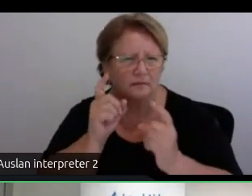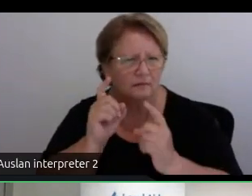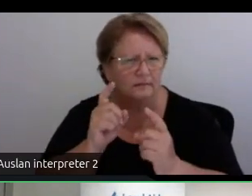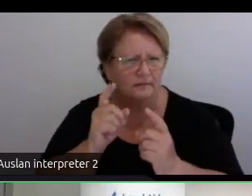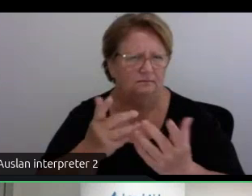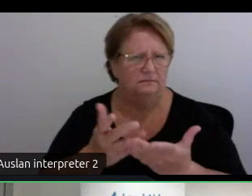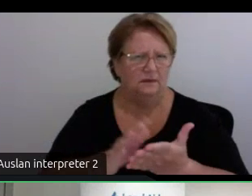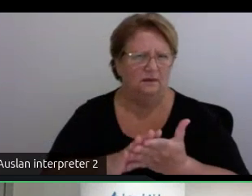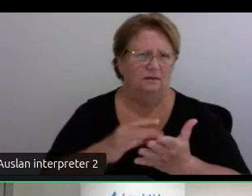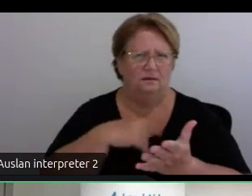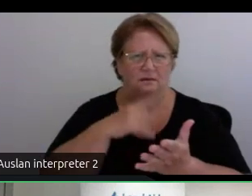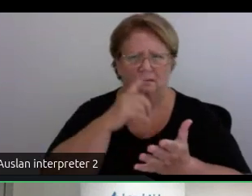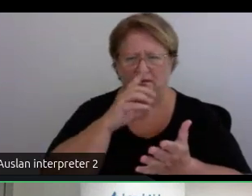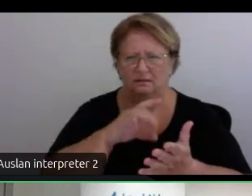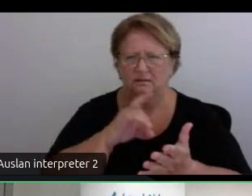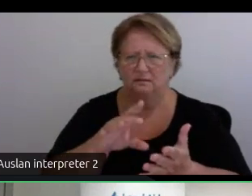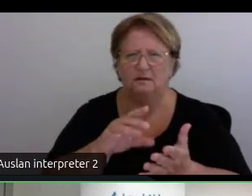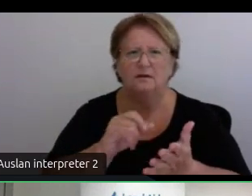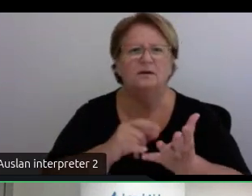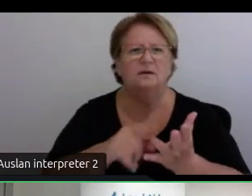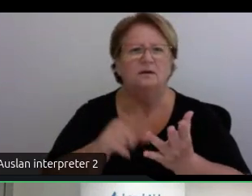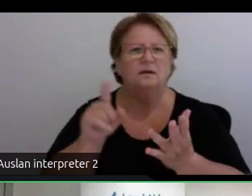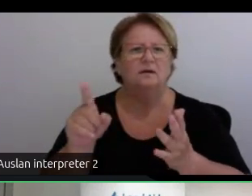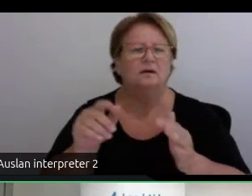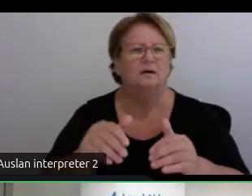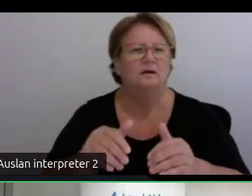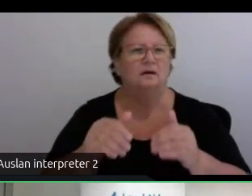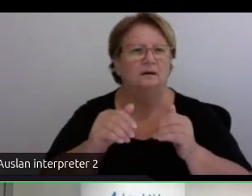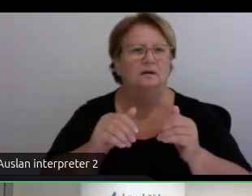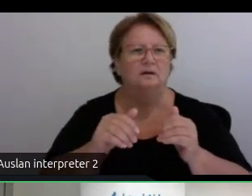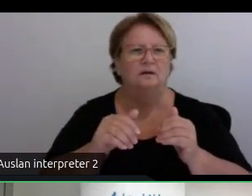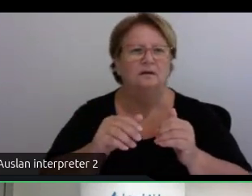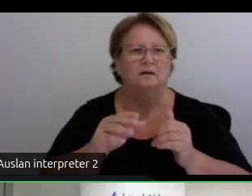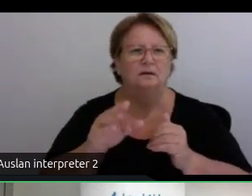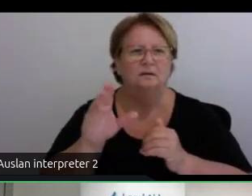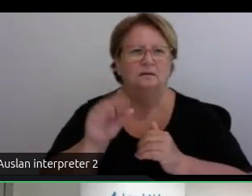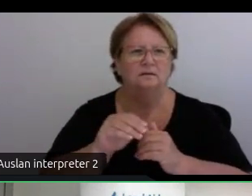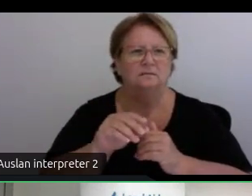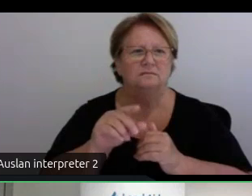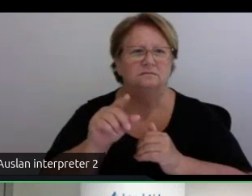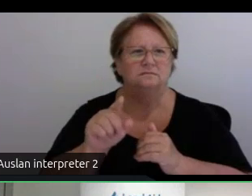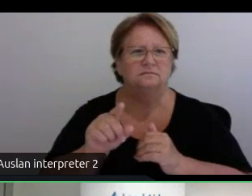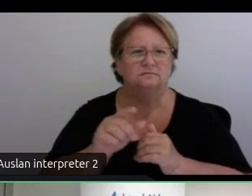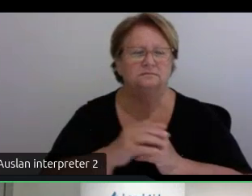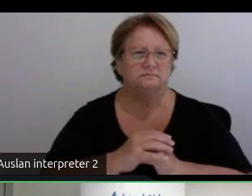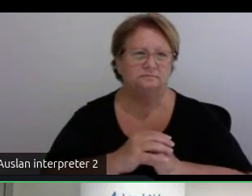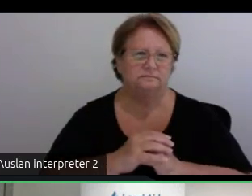if how am I going to be able to afford this? And so they withdraw from that uh and then the fight